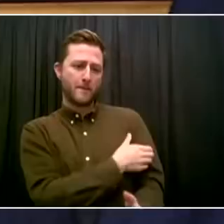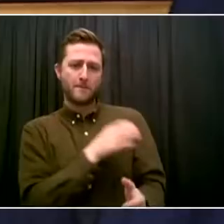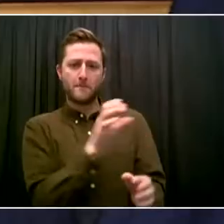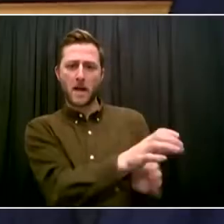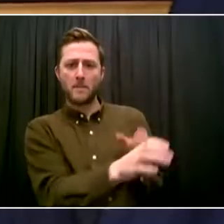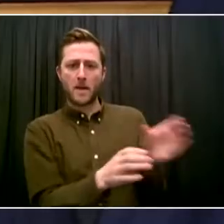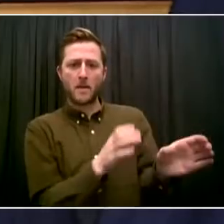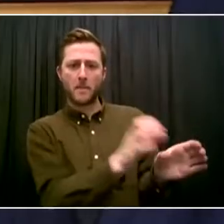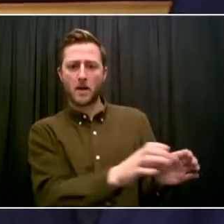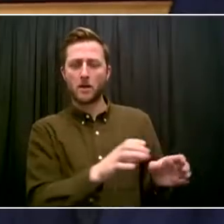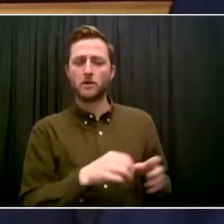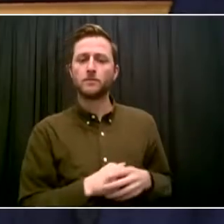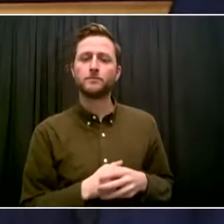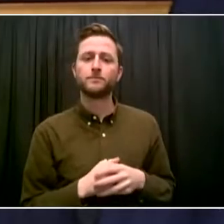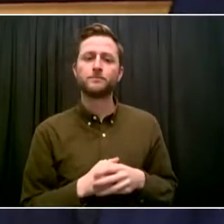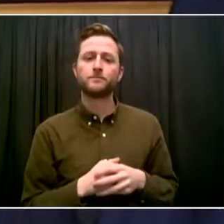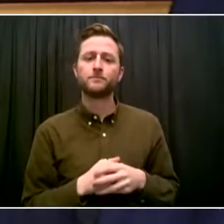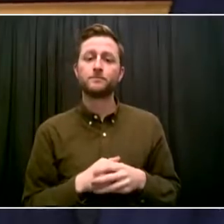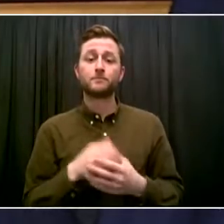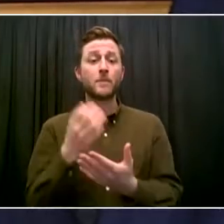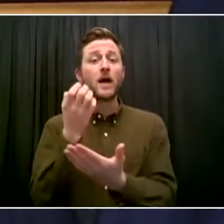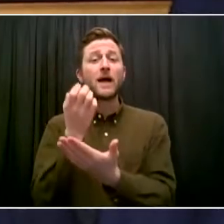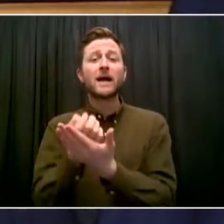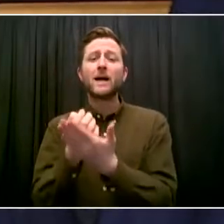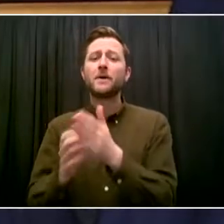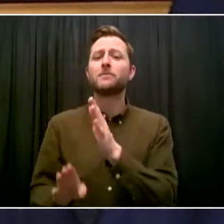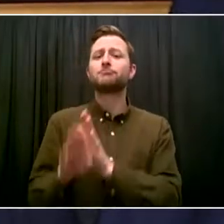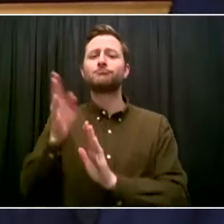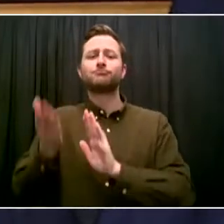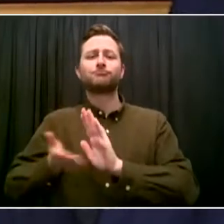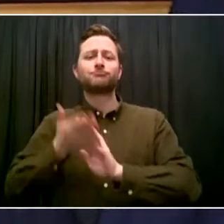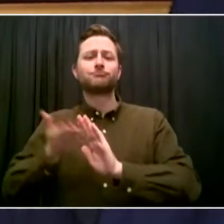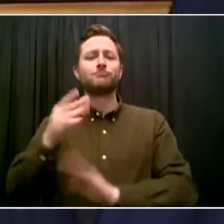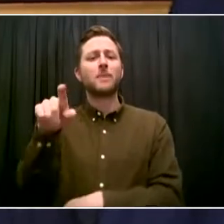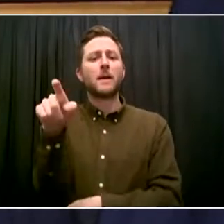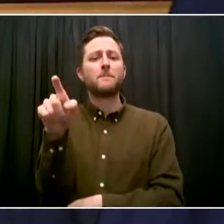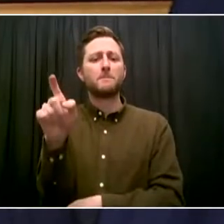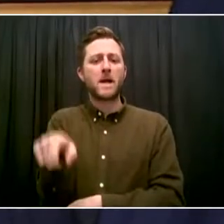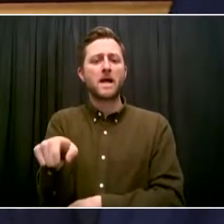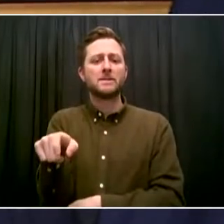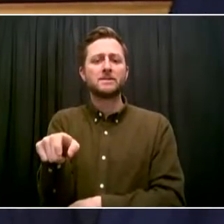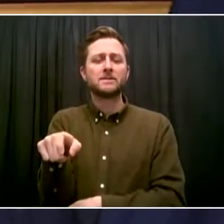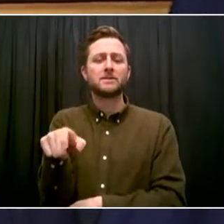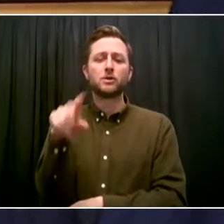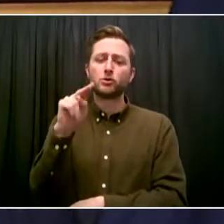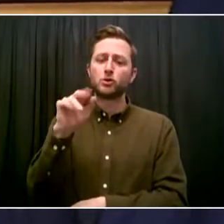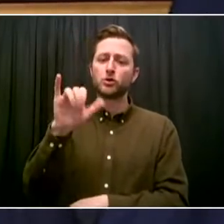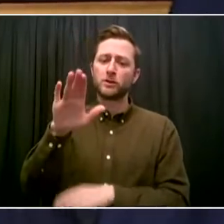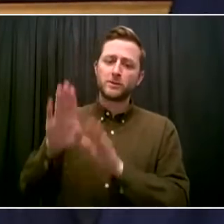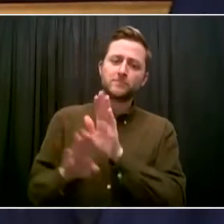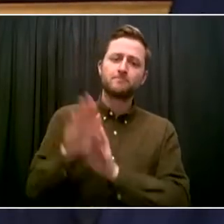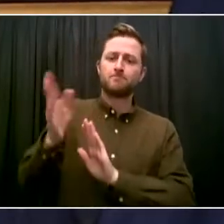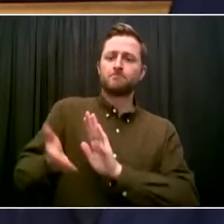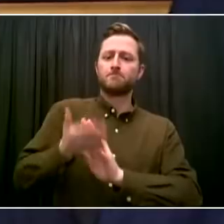MODERN-DAY SCIENCE AND WHAT WE CAN DO TO EMPOWER NEW YORKERS.